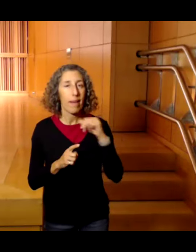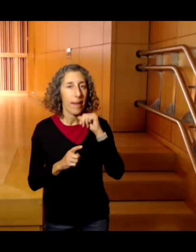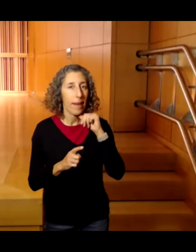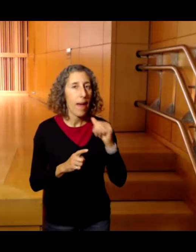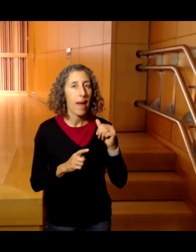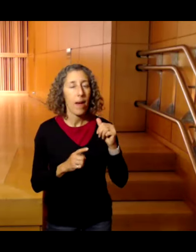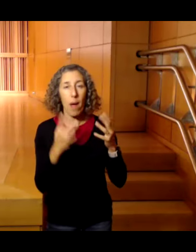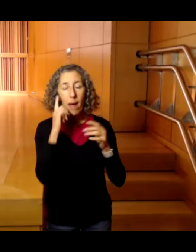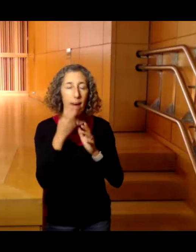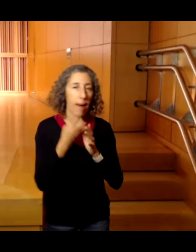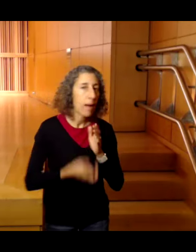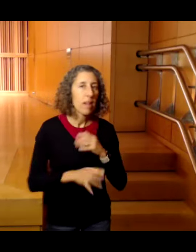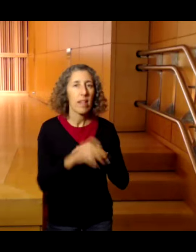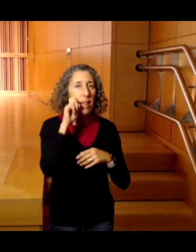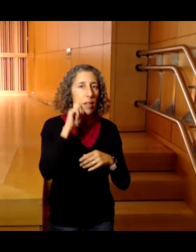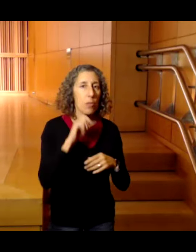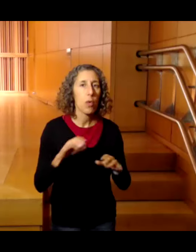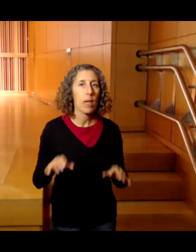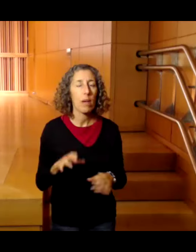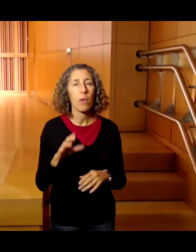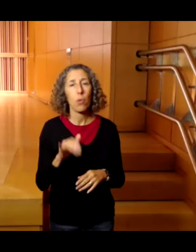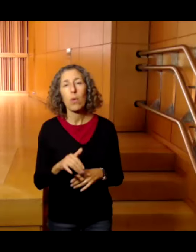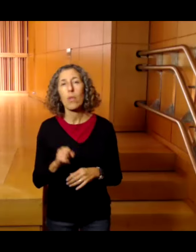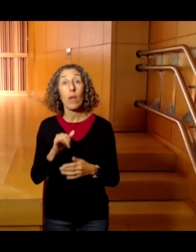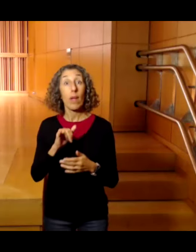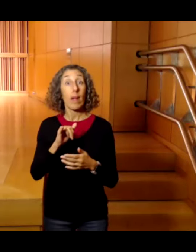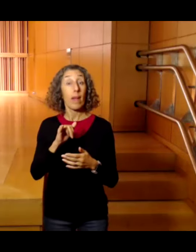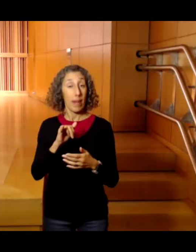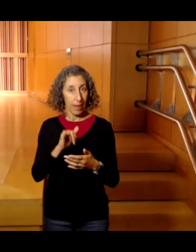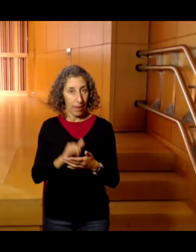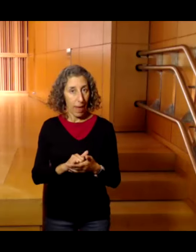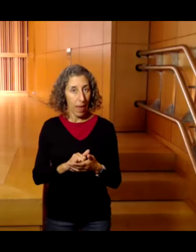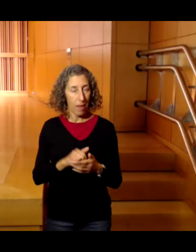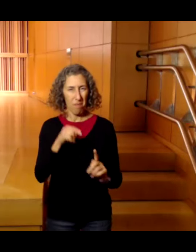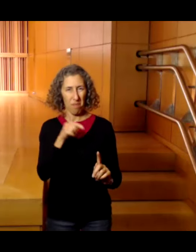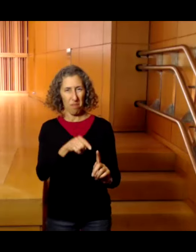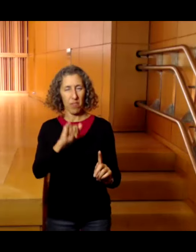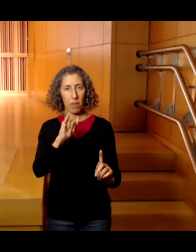as I repeat the fact. That there is no place in Baldwin's who have written which he is more thorough.